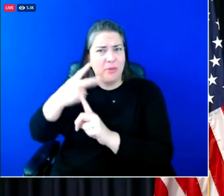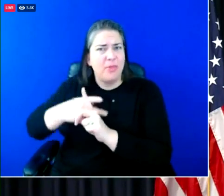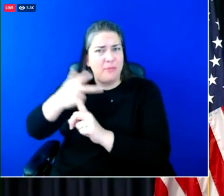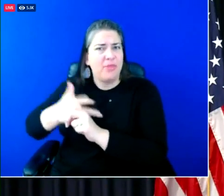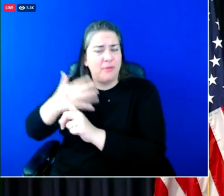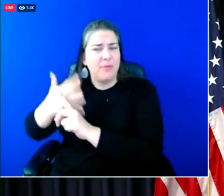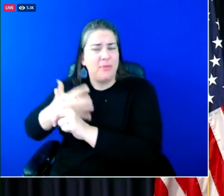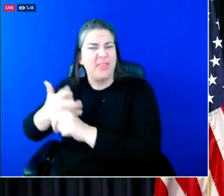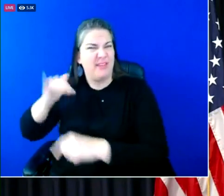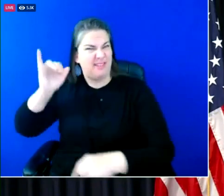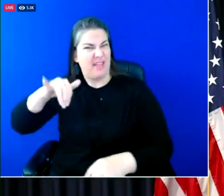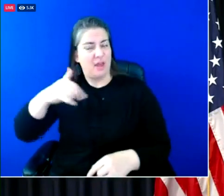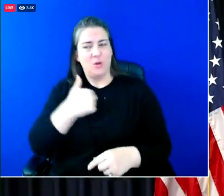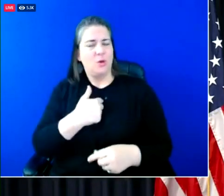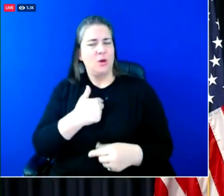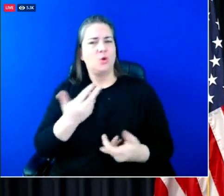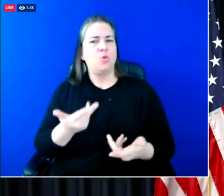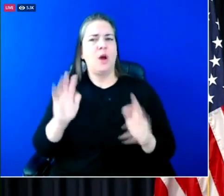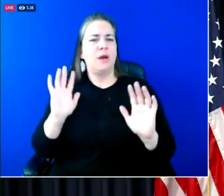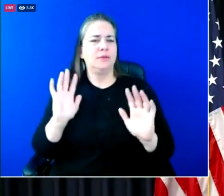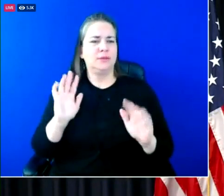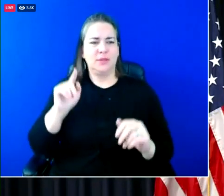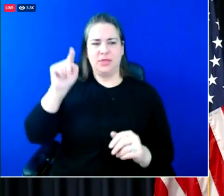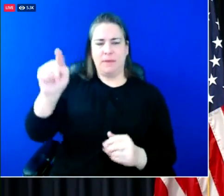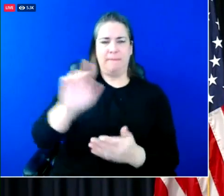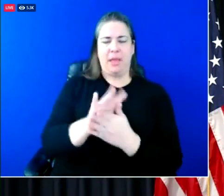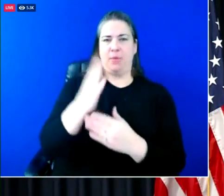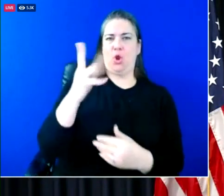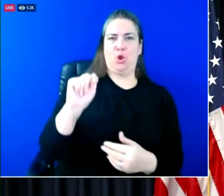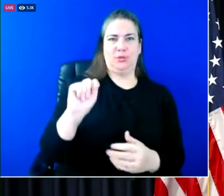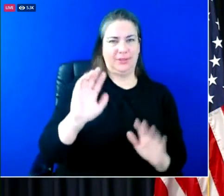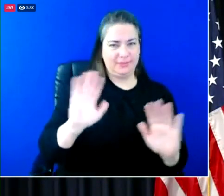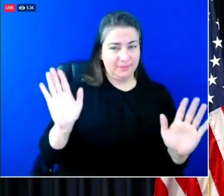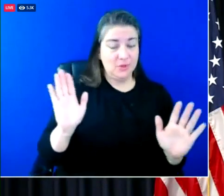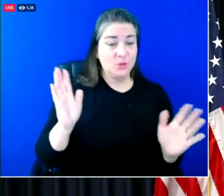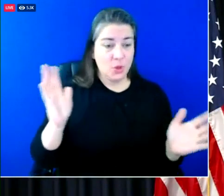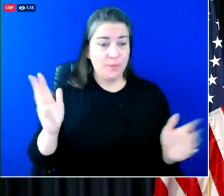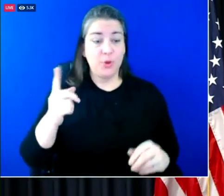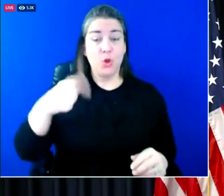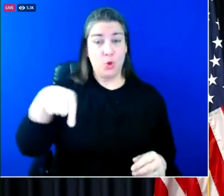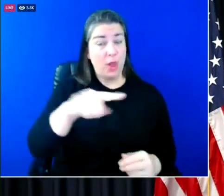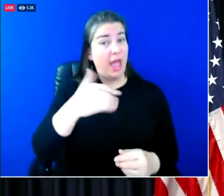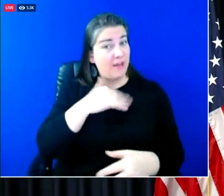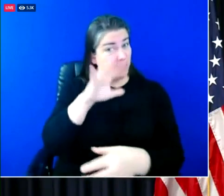can't have them hurt. So each of you has an appointment next Thursday the